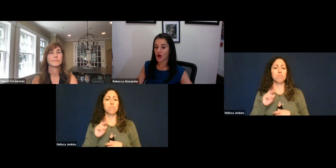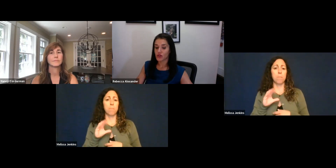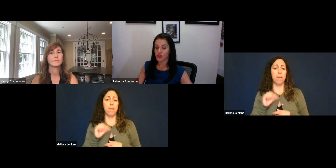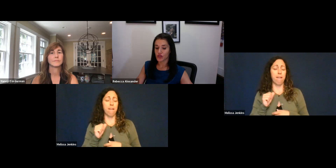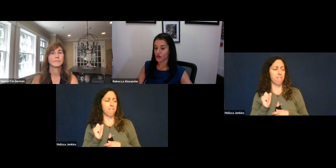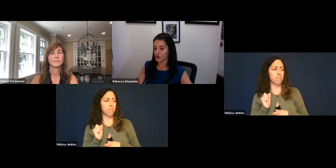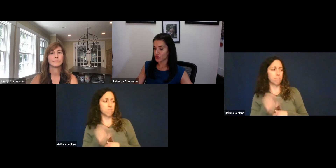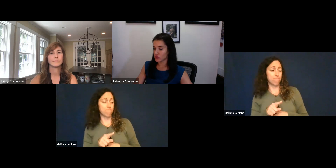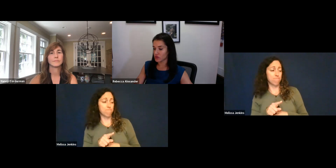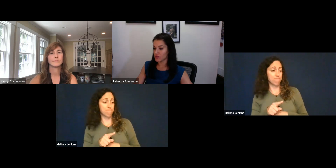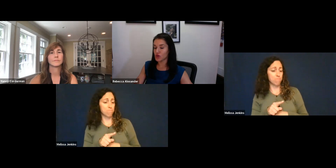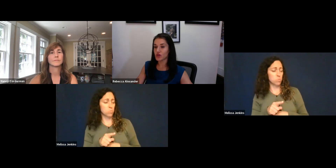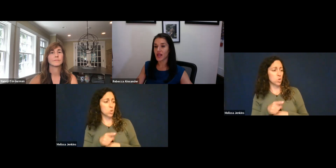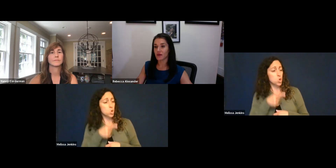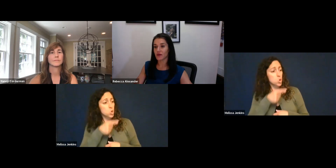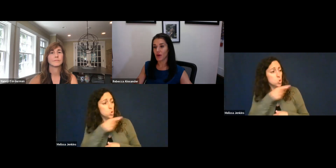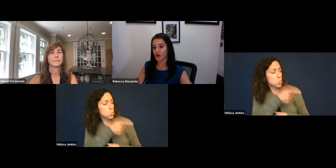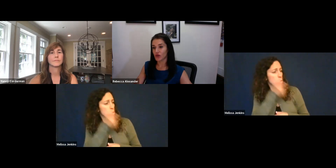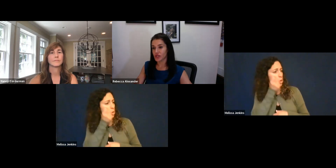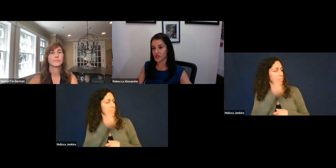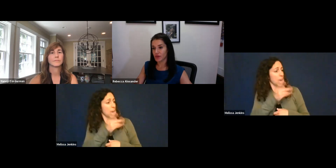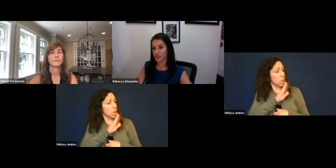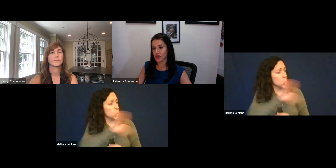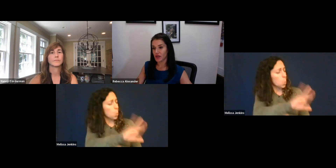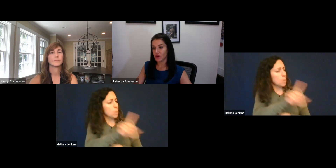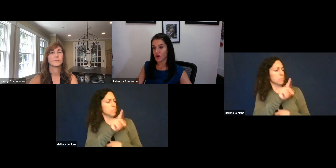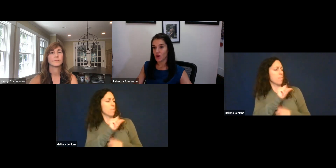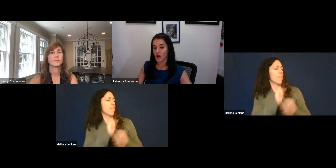How do you communicate about your disability?